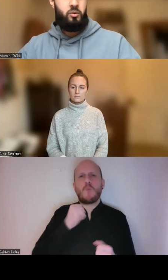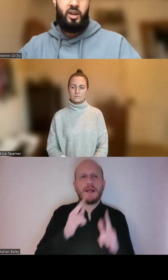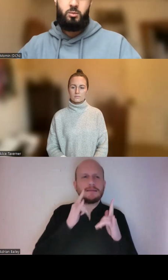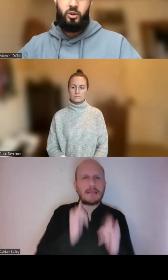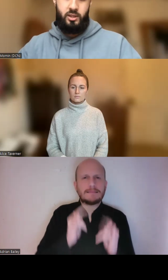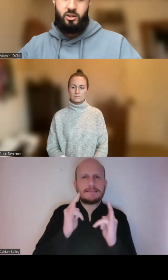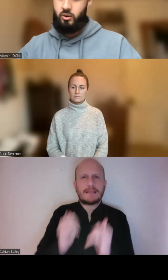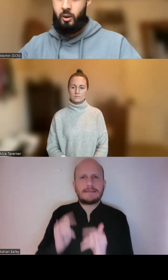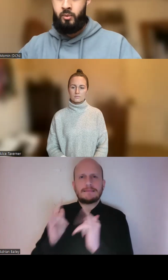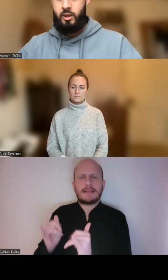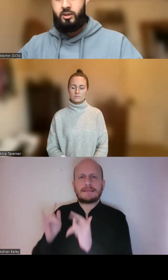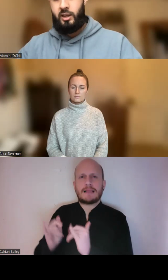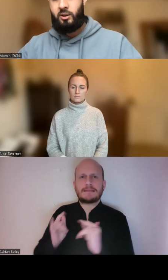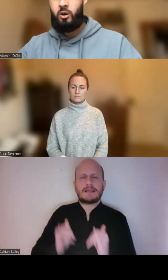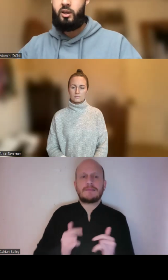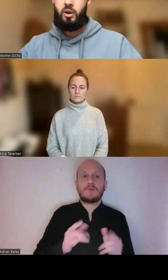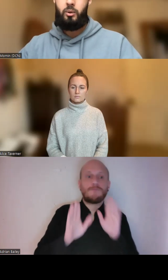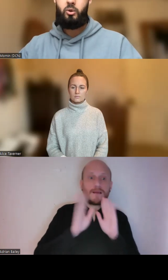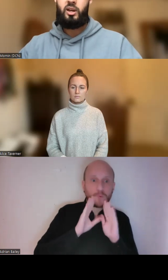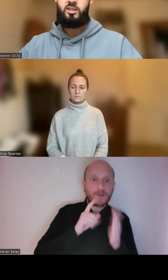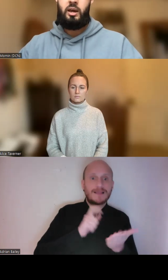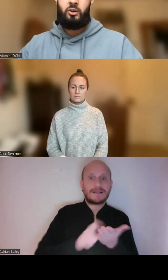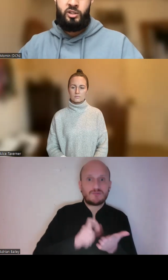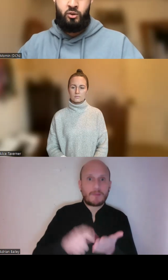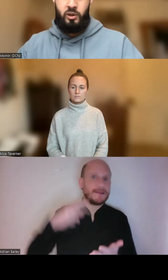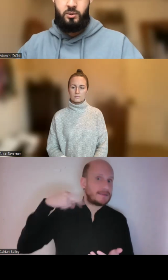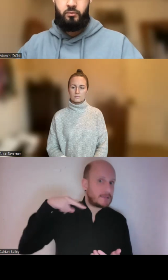With Facebook, Instagram, TikTok, you might be looking at certain consumers.